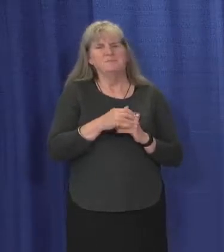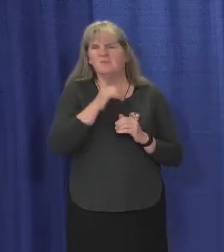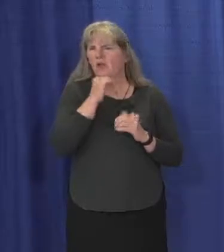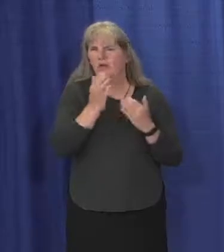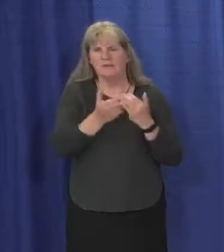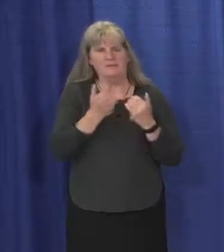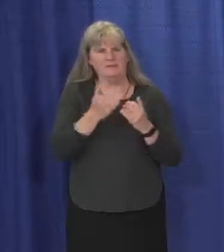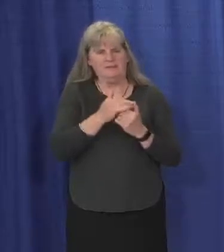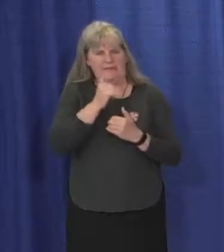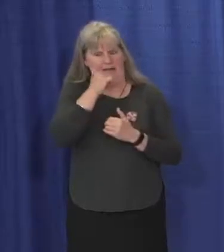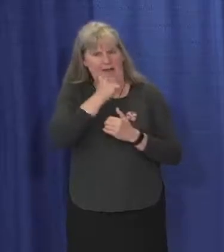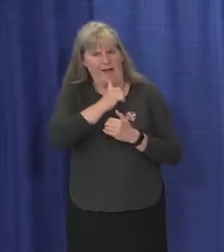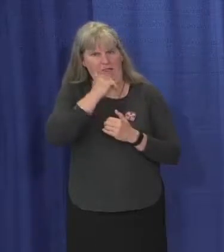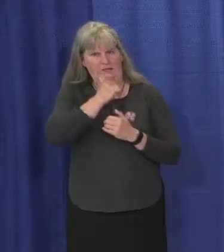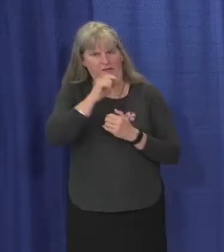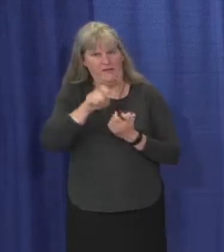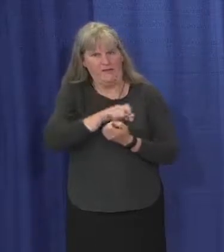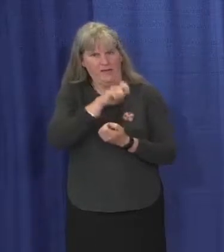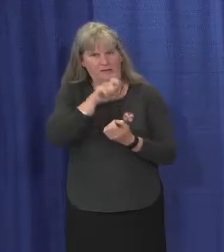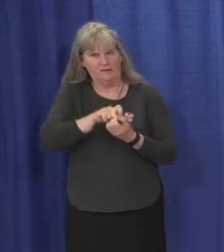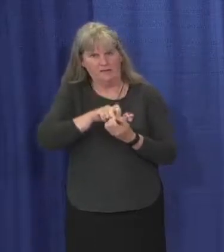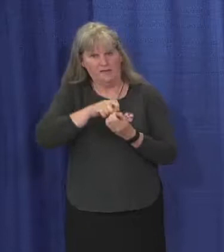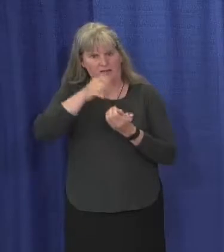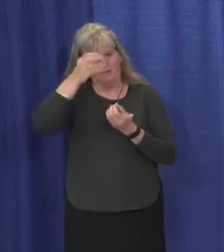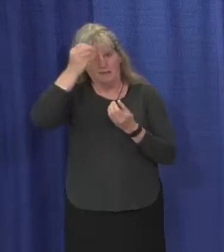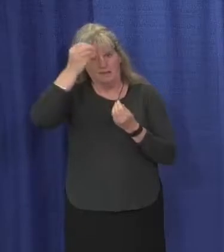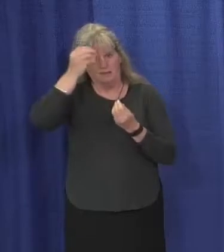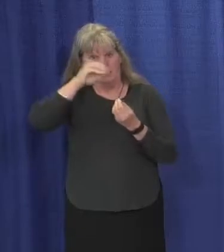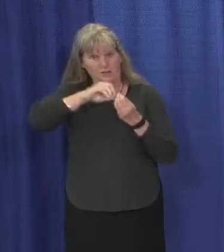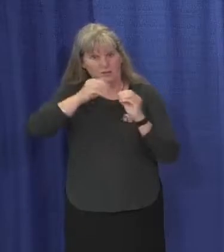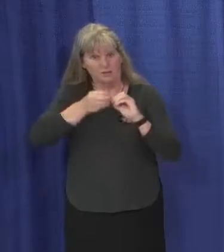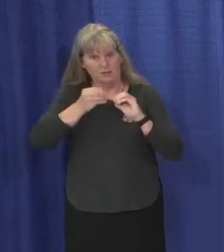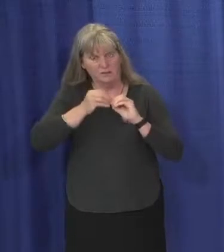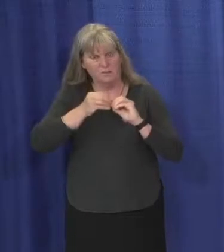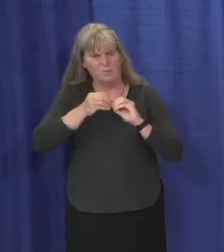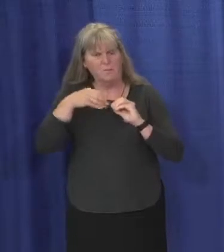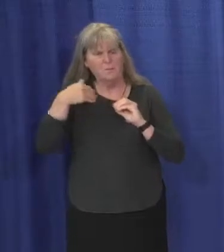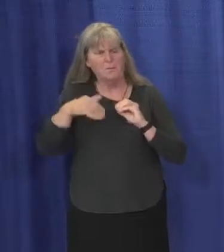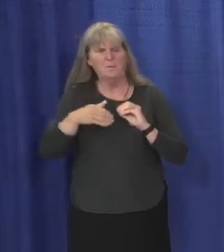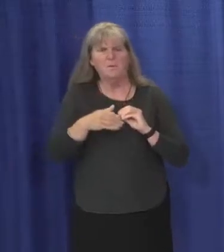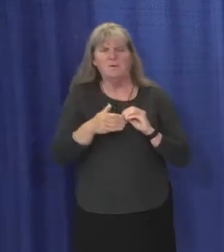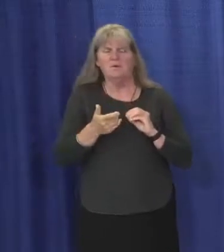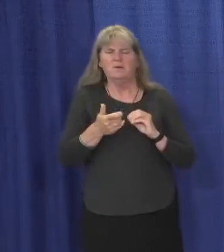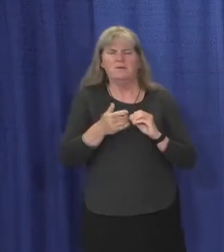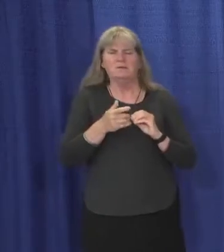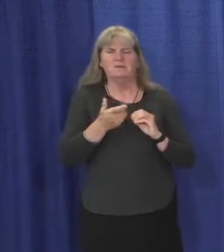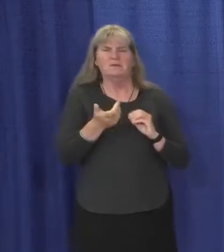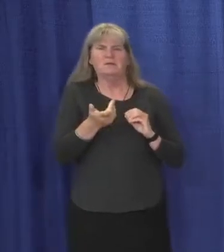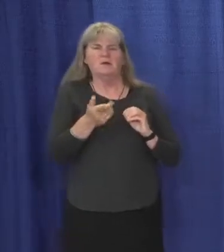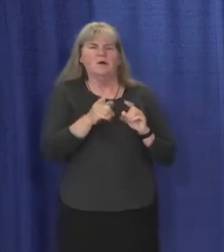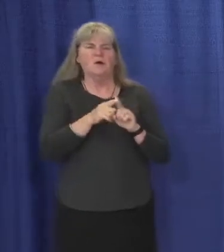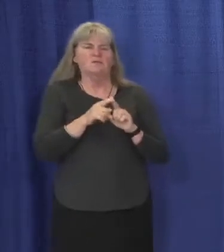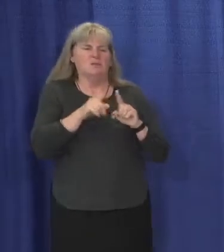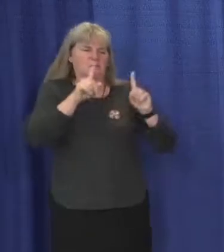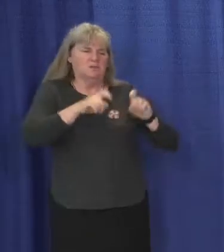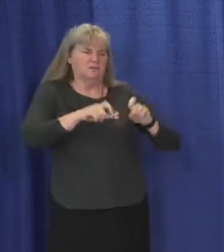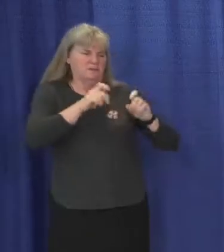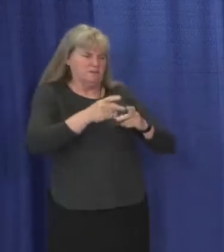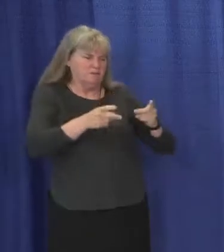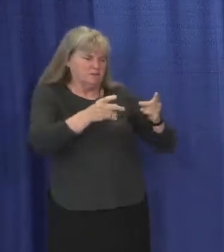precise daily information and there's a difference between